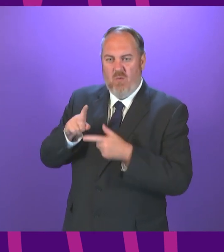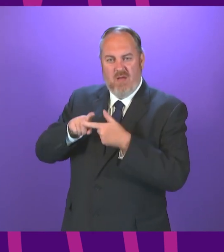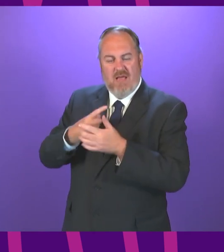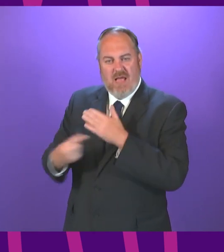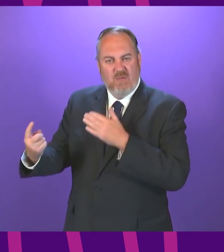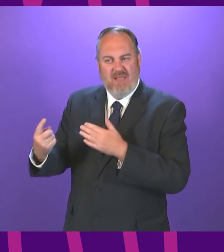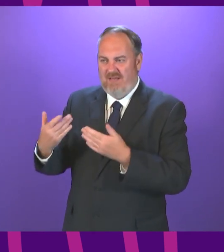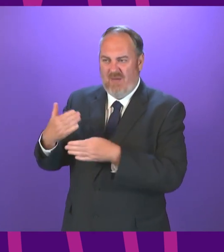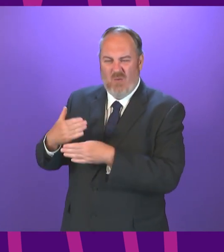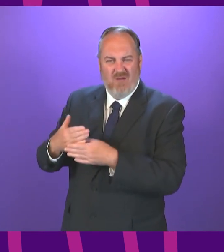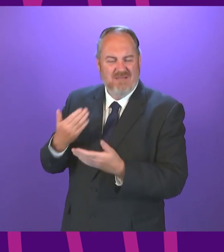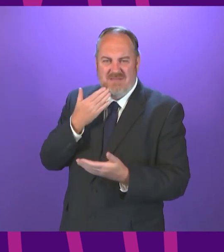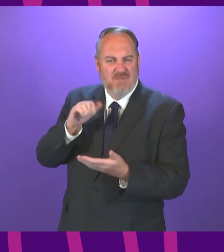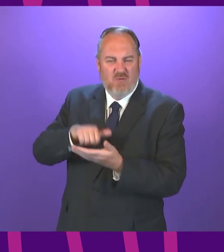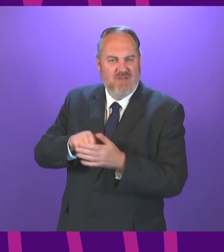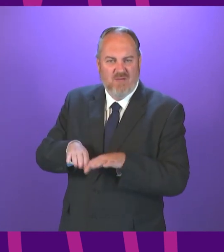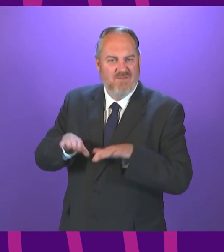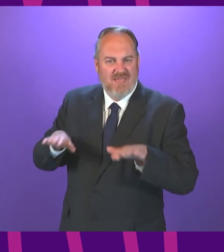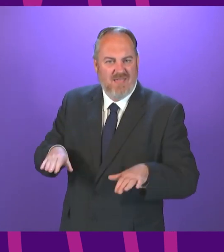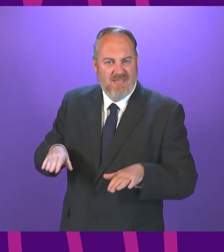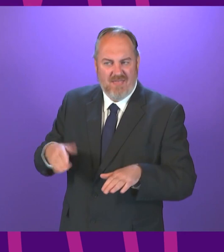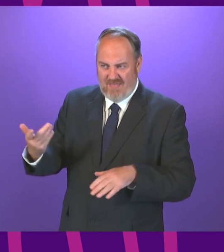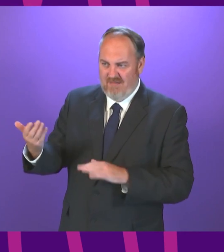Assuming that we move beyond level 0 in August, the changes that I have announced today